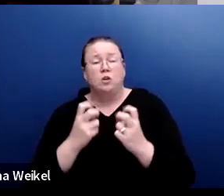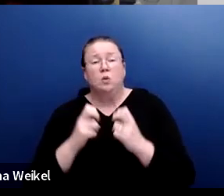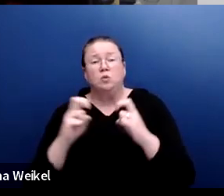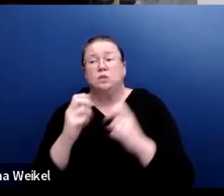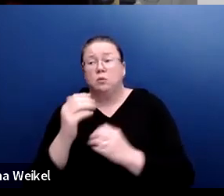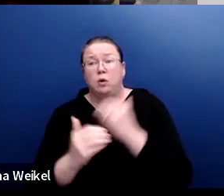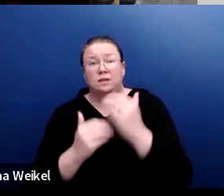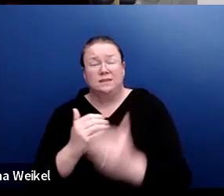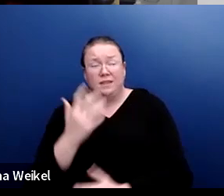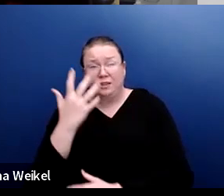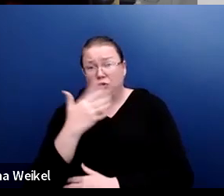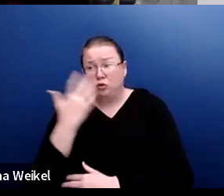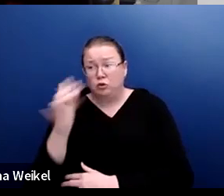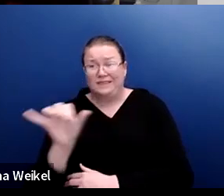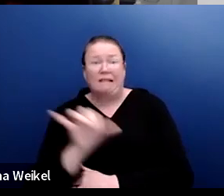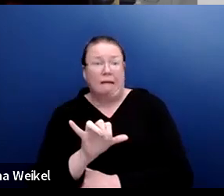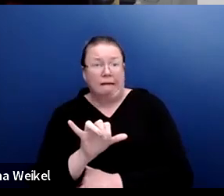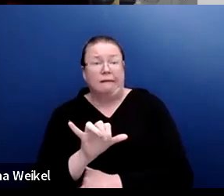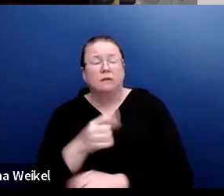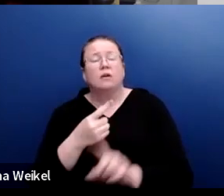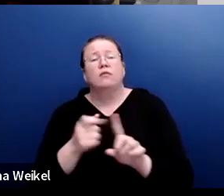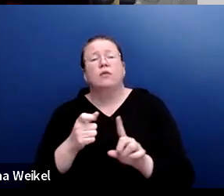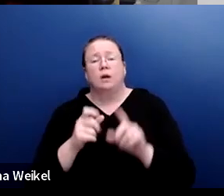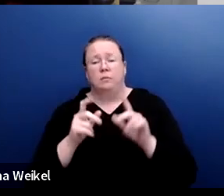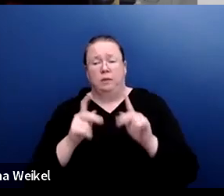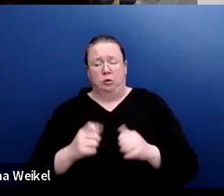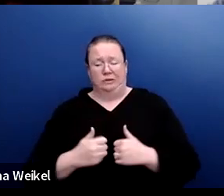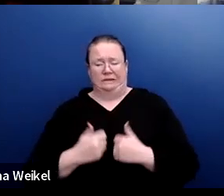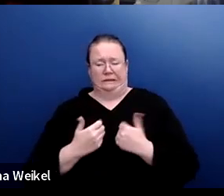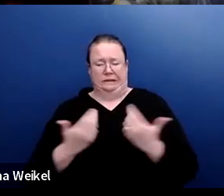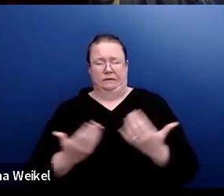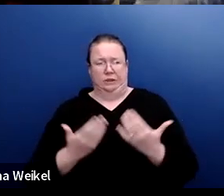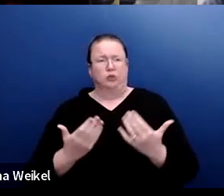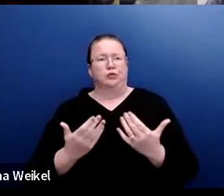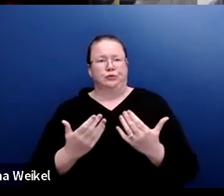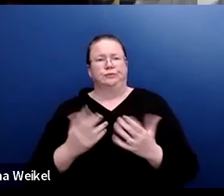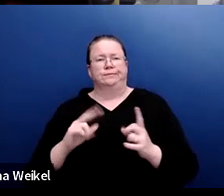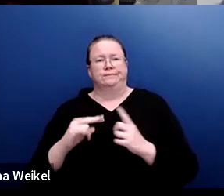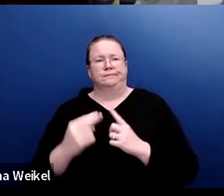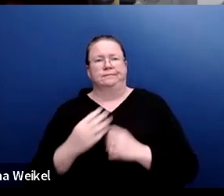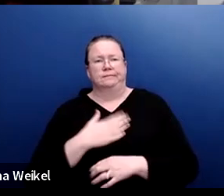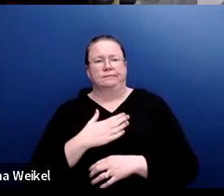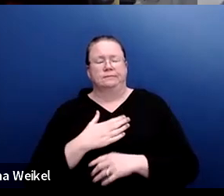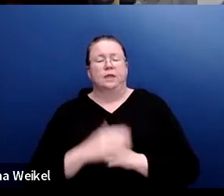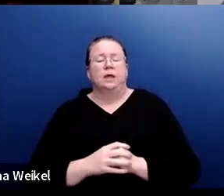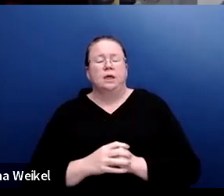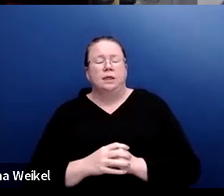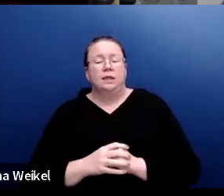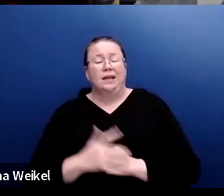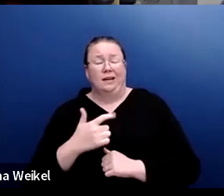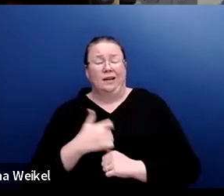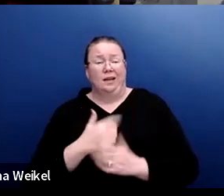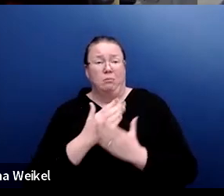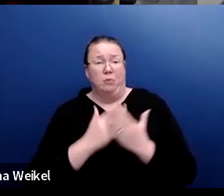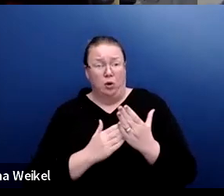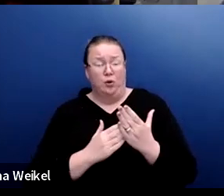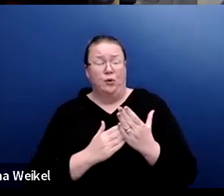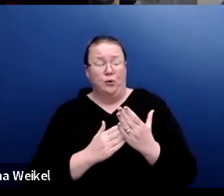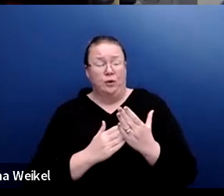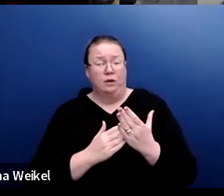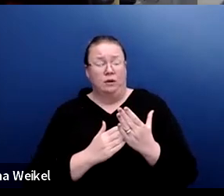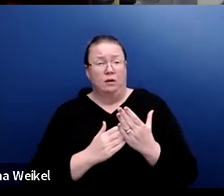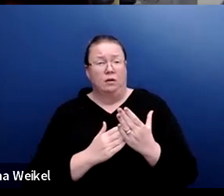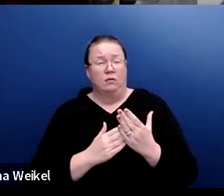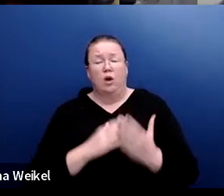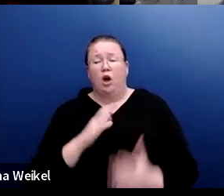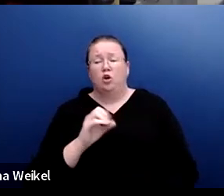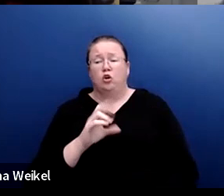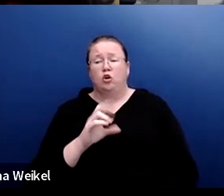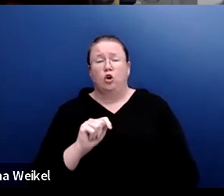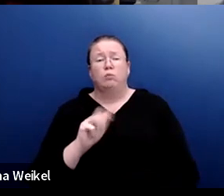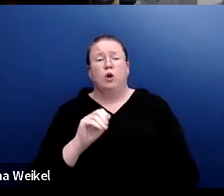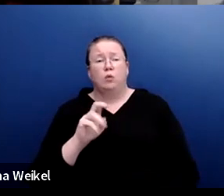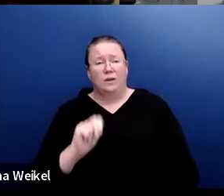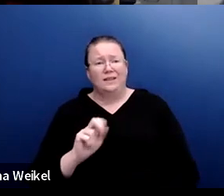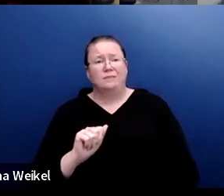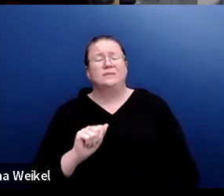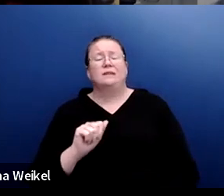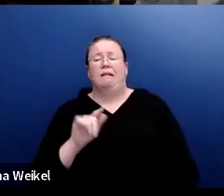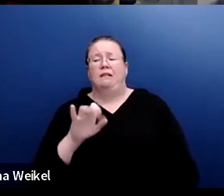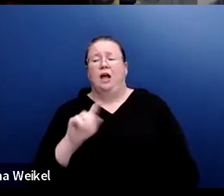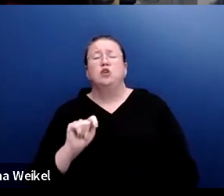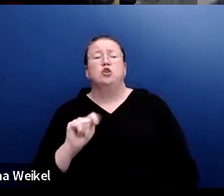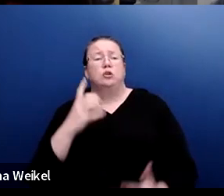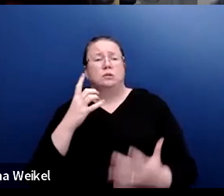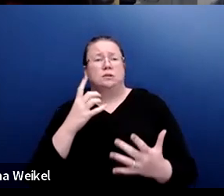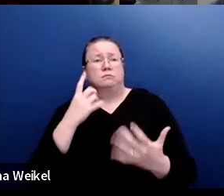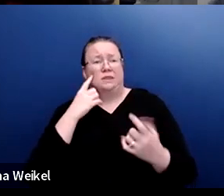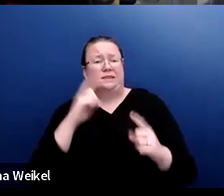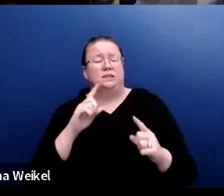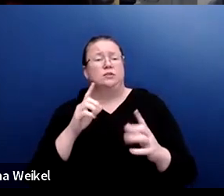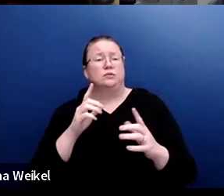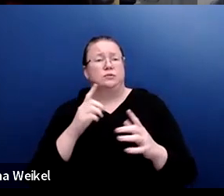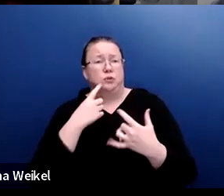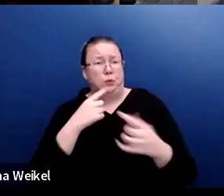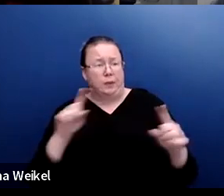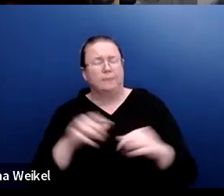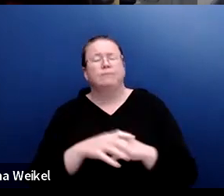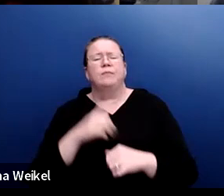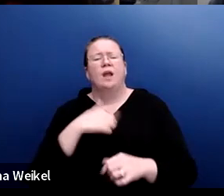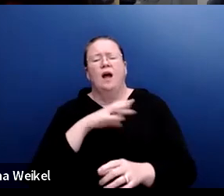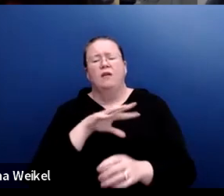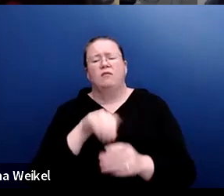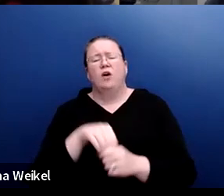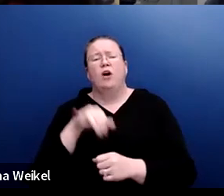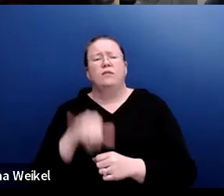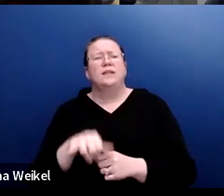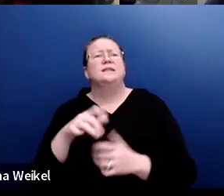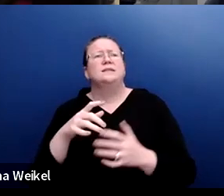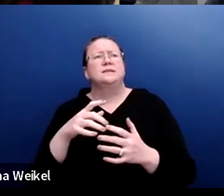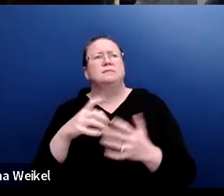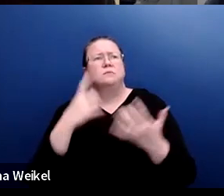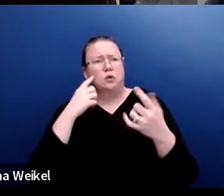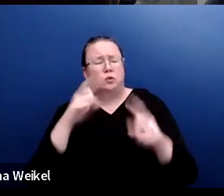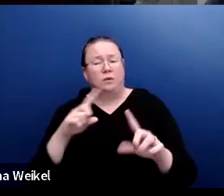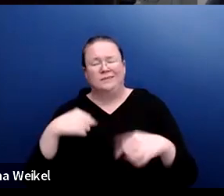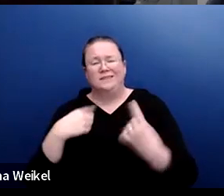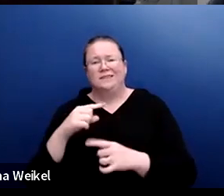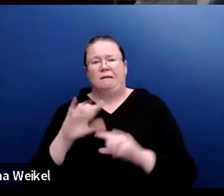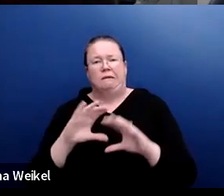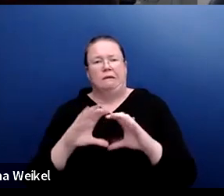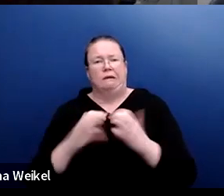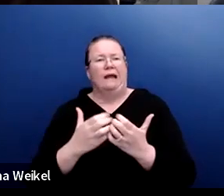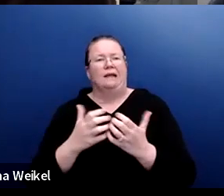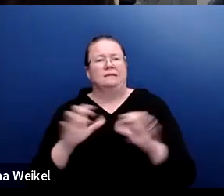: Hi I am Ebony Payne and I am part of the institutional rescue and recovery coalition, the silver group as well as the steering committee. I am also a resident in a nursing facility. I was invited by illicit from APRIL and just to give you guys some possible